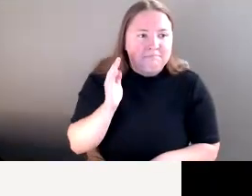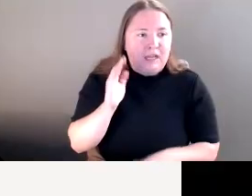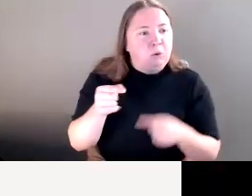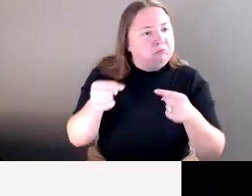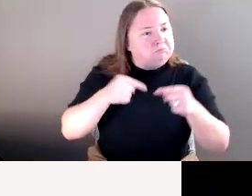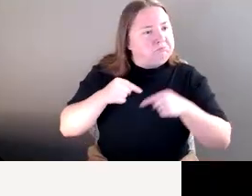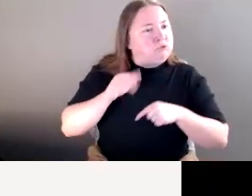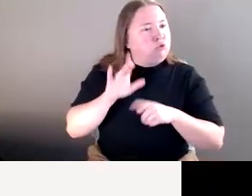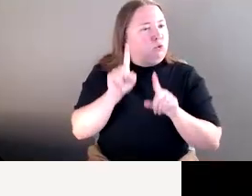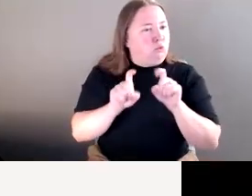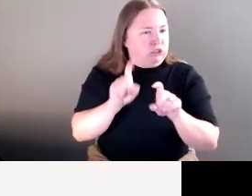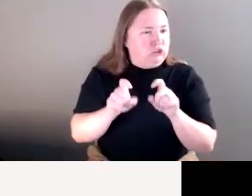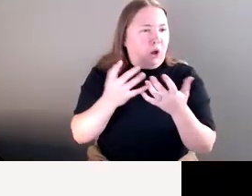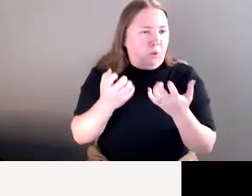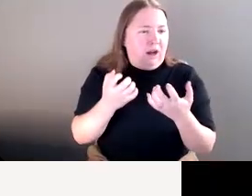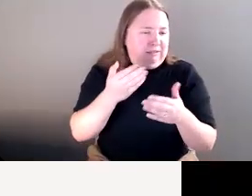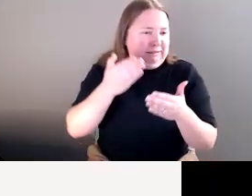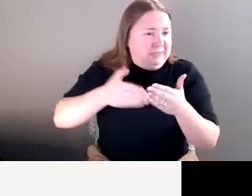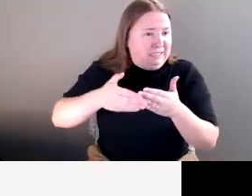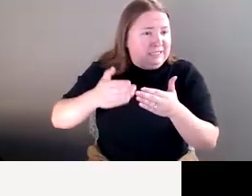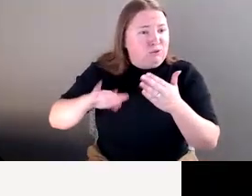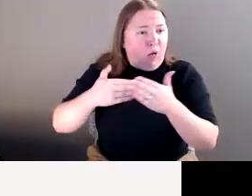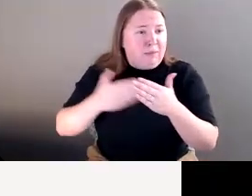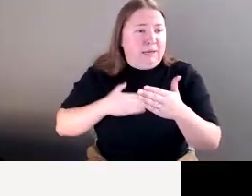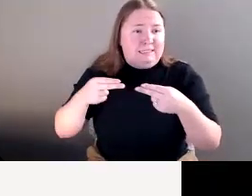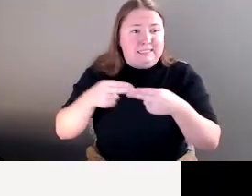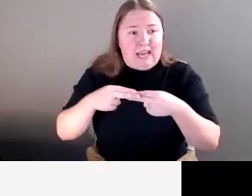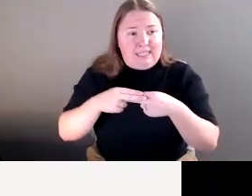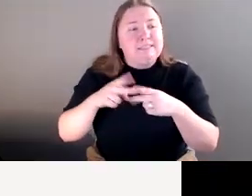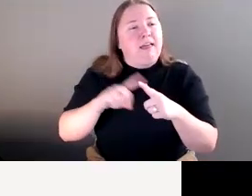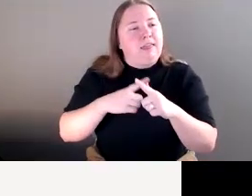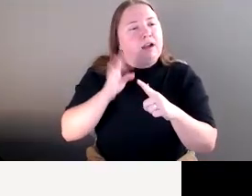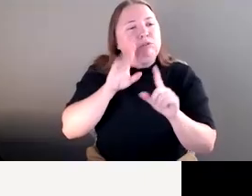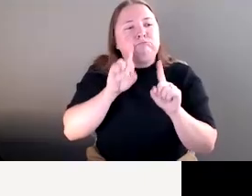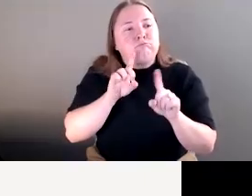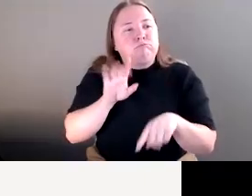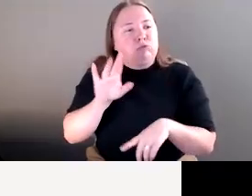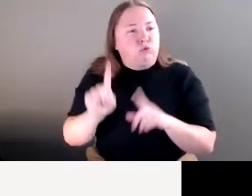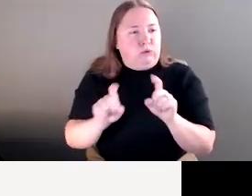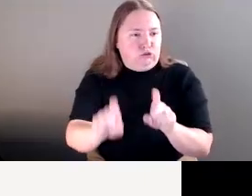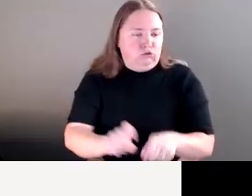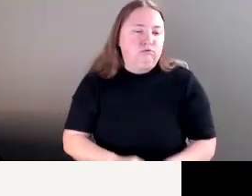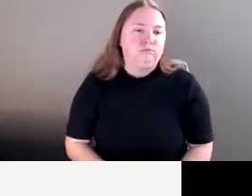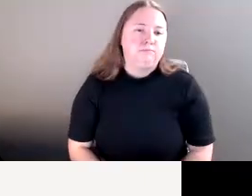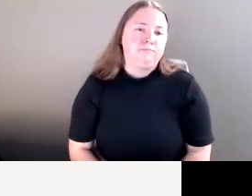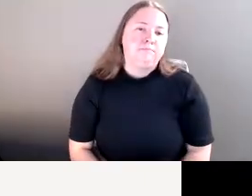I just want to make sure I get through the rest of my slides here. And,